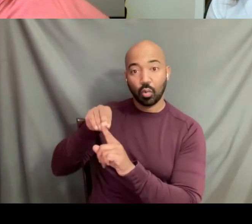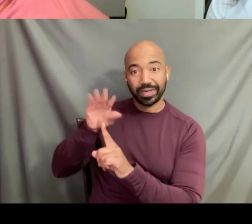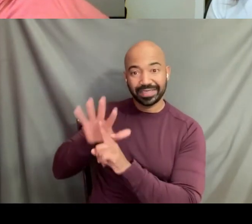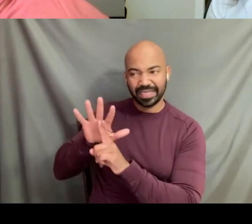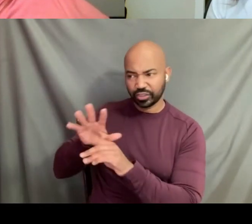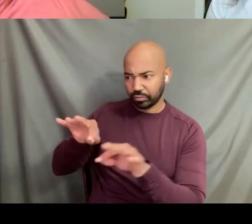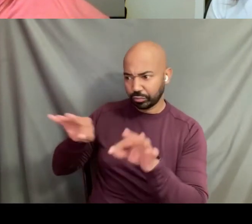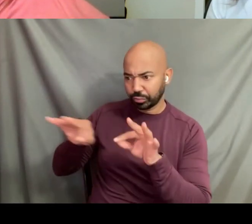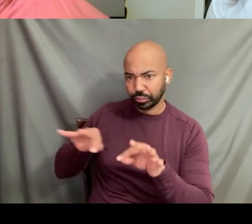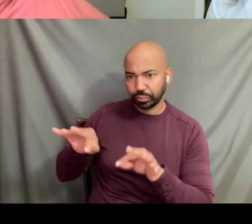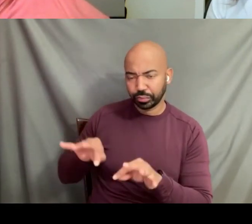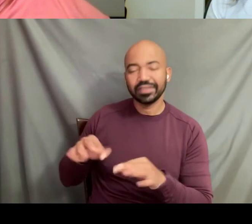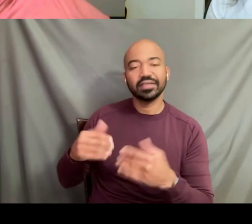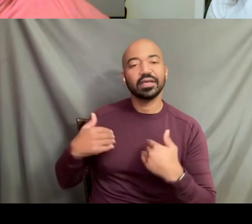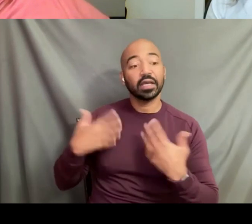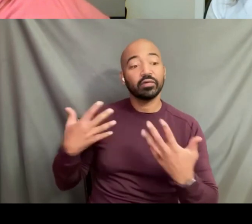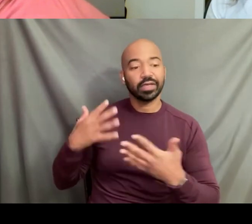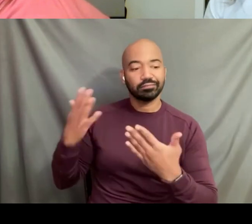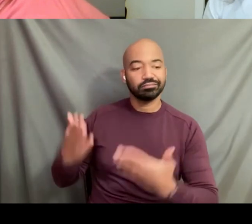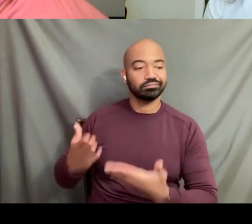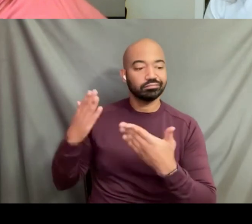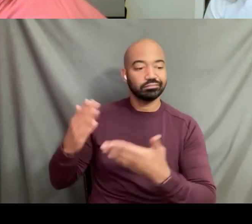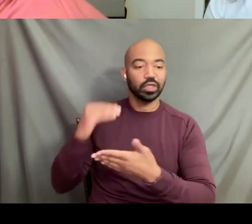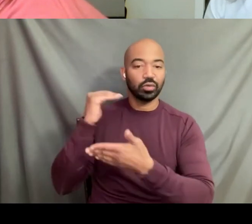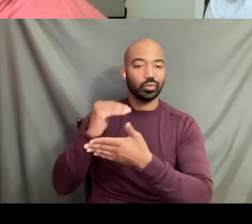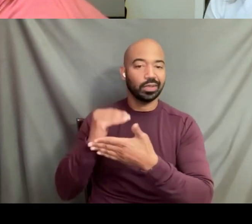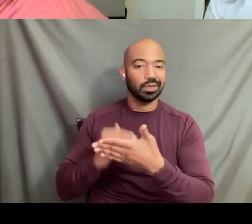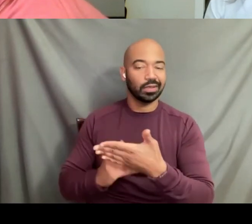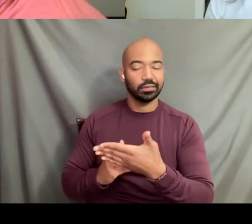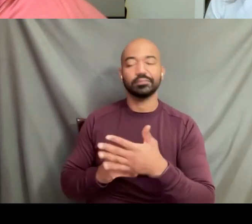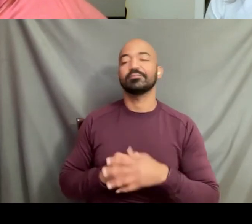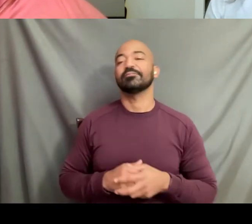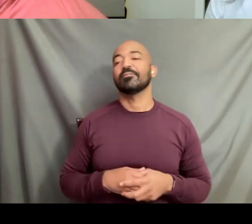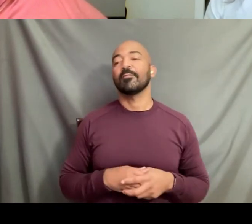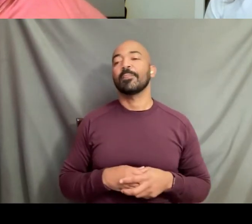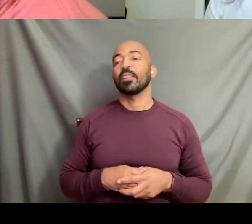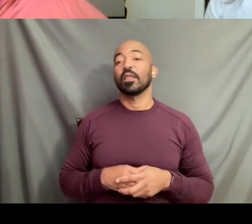of recommendations from the specialists in terms of accommodations and supports